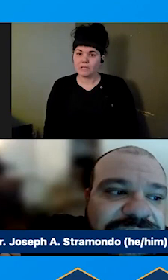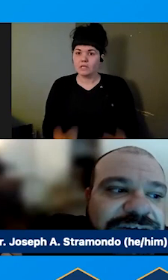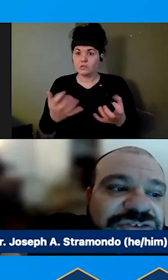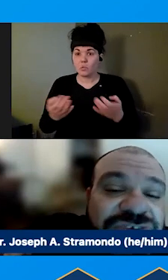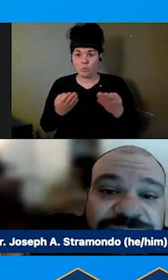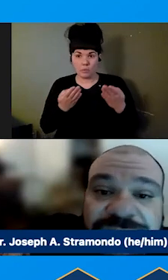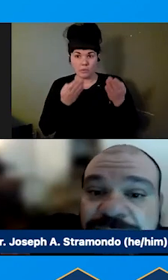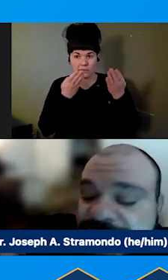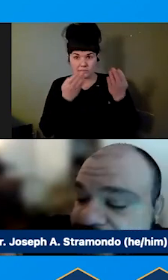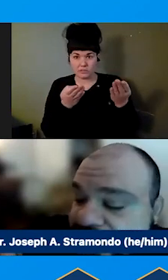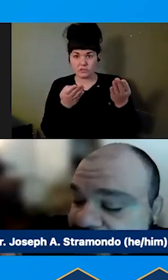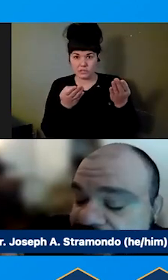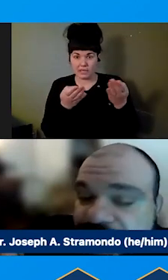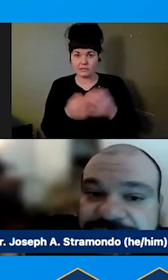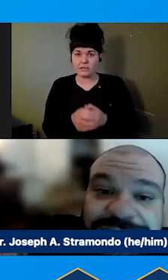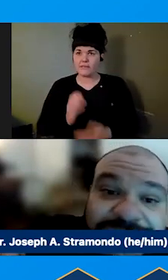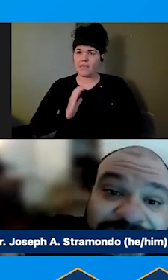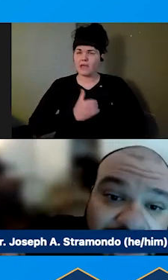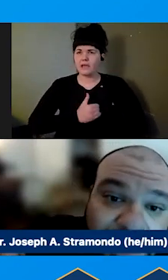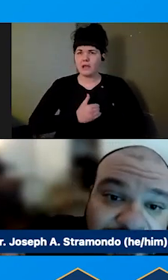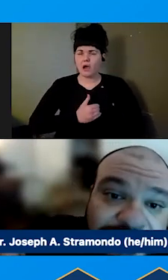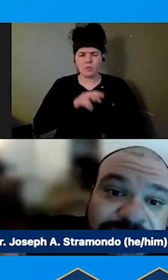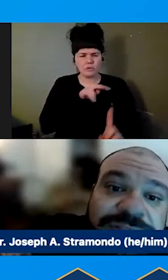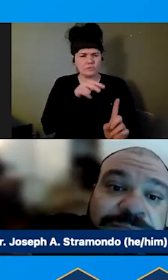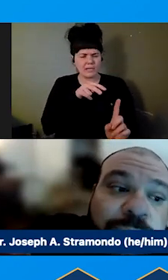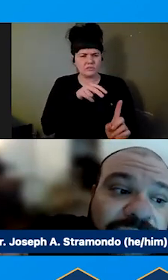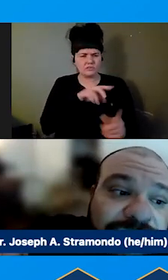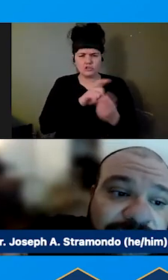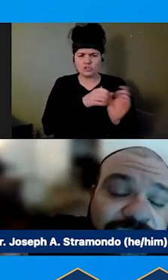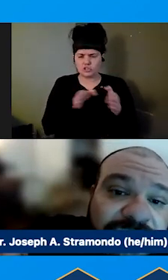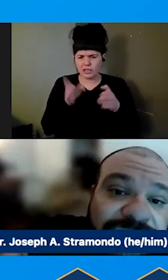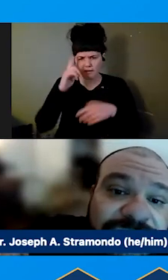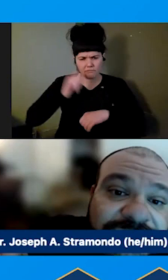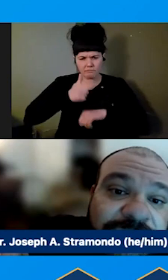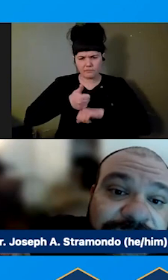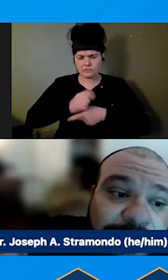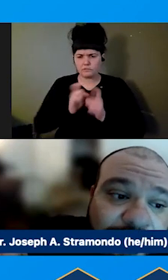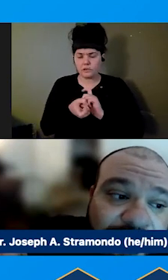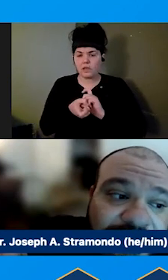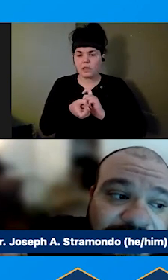suggest that shifting our perspective to take up the point